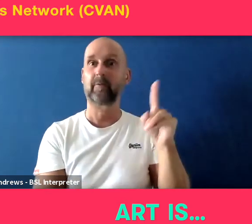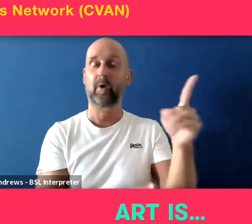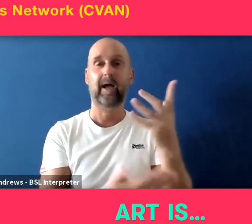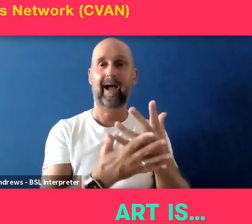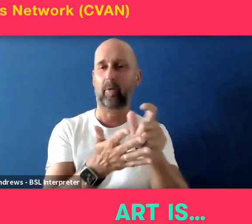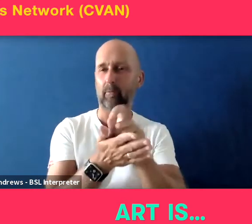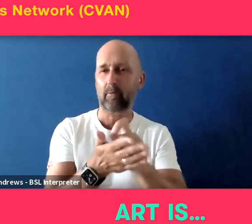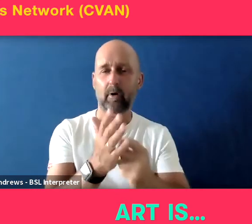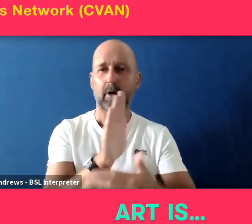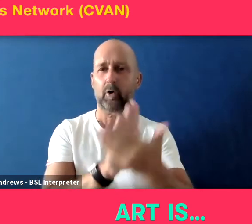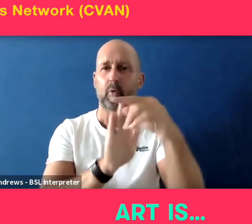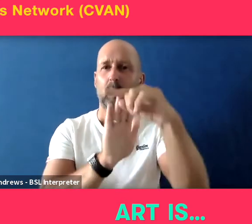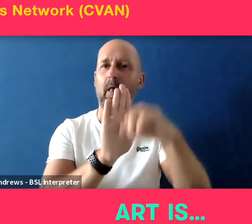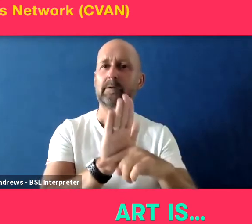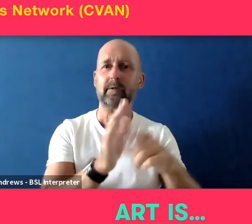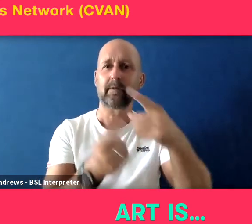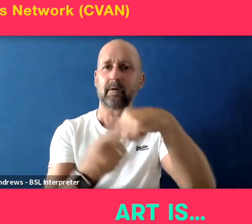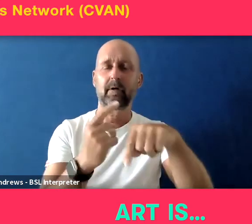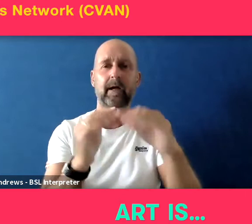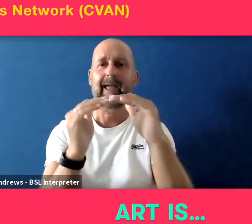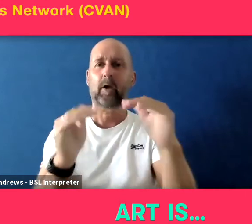especially in relation to equality, diversity and inclusion.